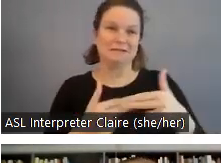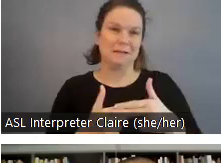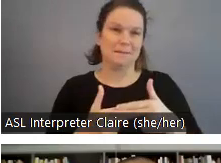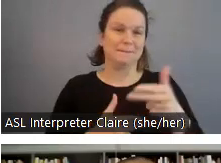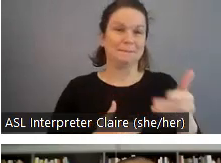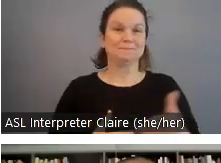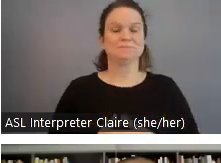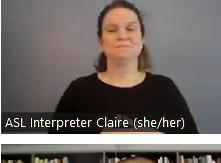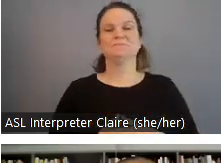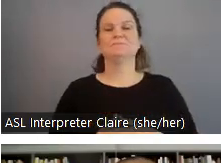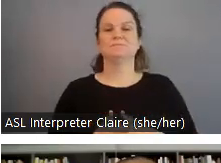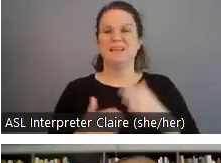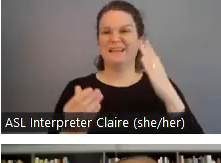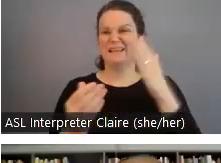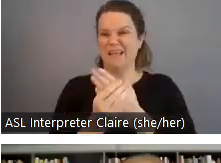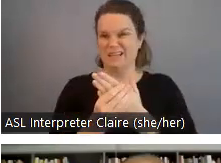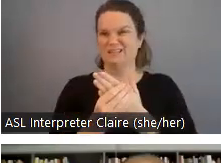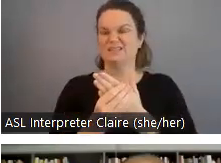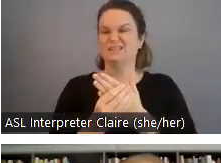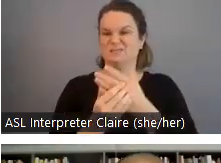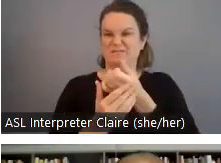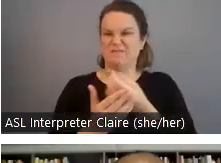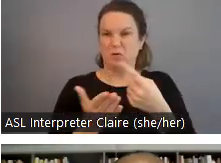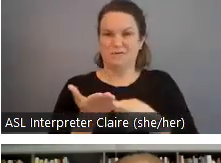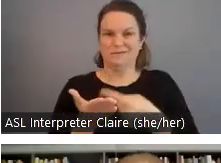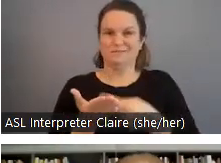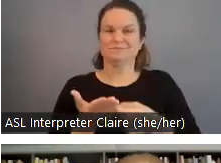So, we'll go through a few cases, talk a